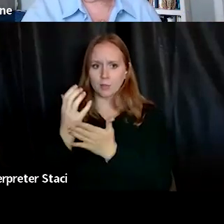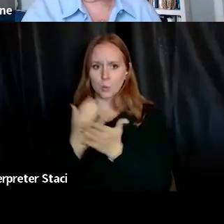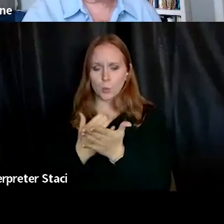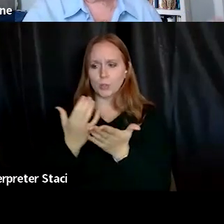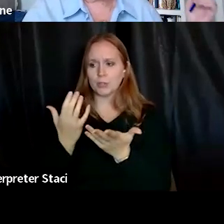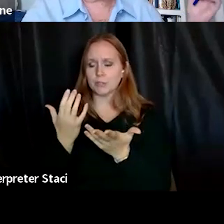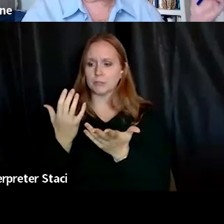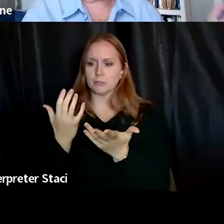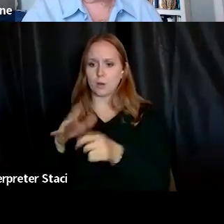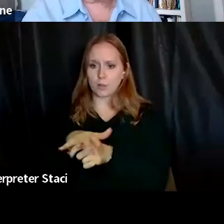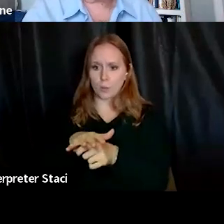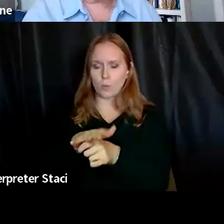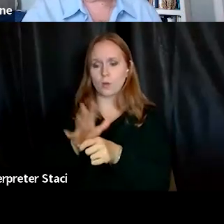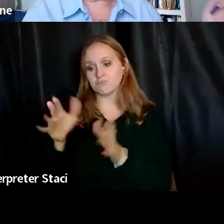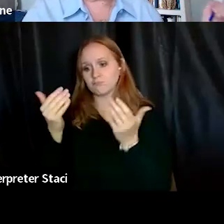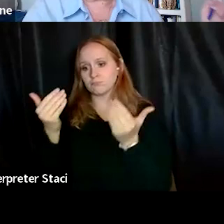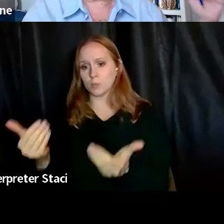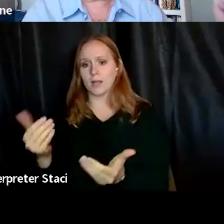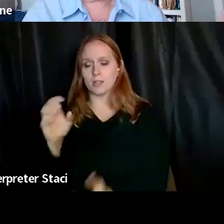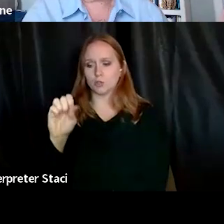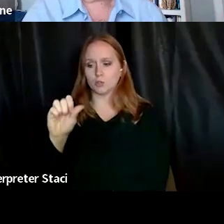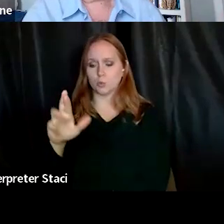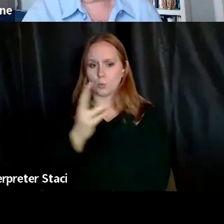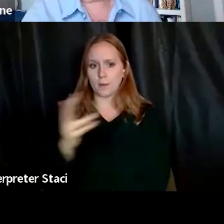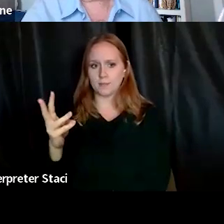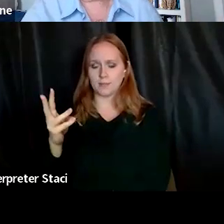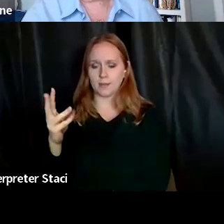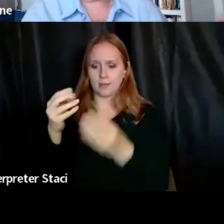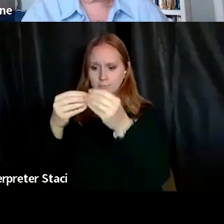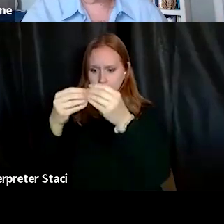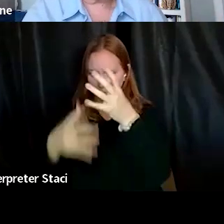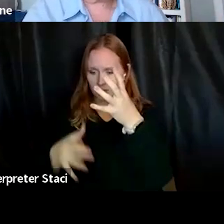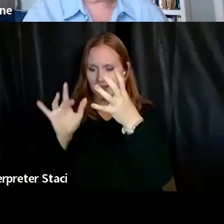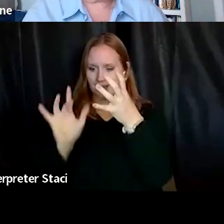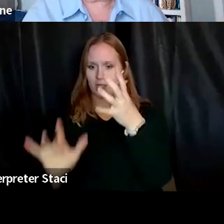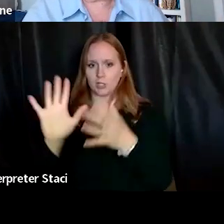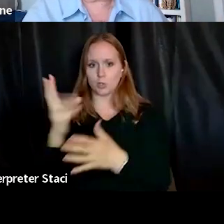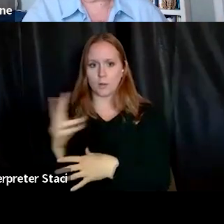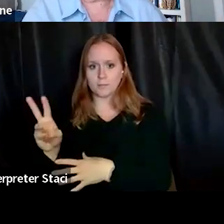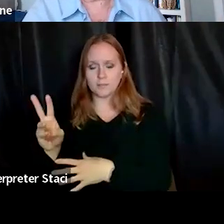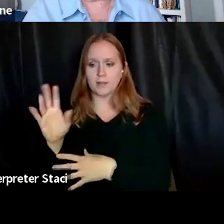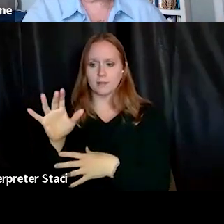Well, you can go to the SOAR website, click on your state, and then you'll see the contacts for your state lead. If your state has a state lead.